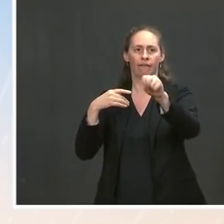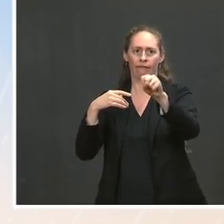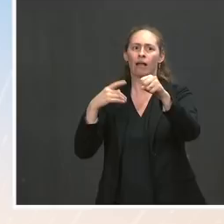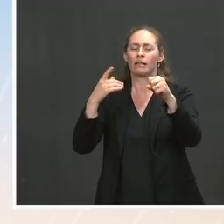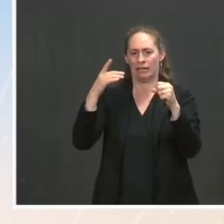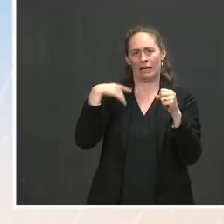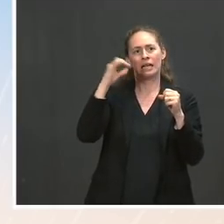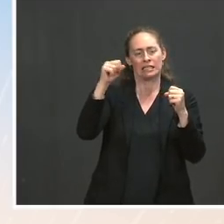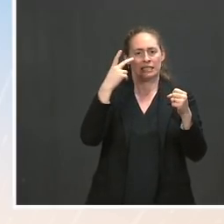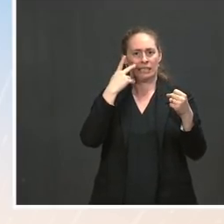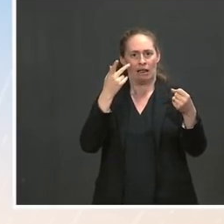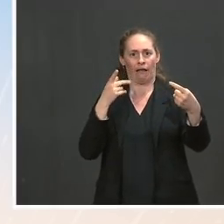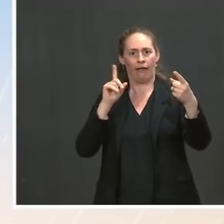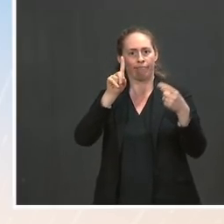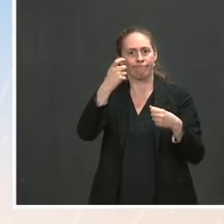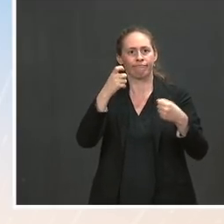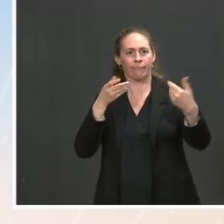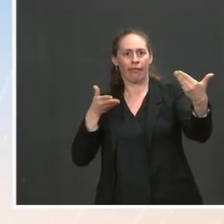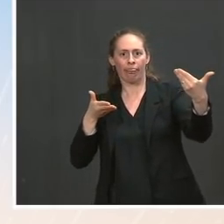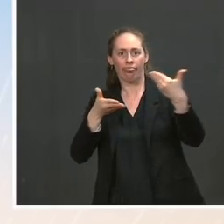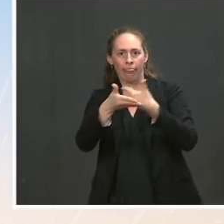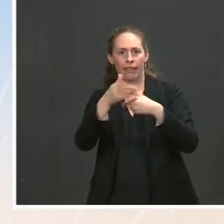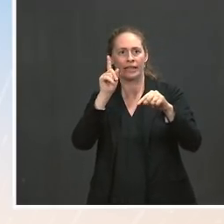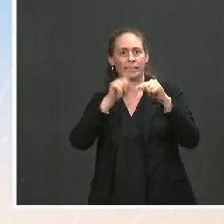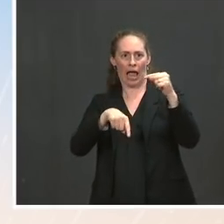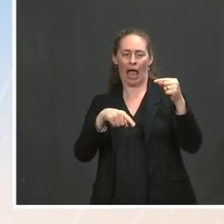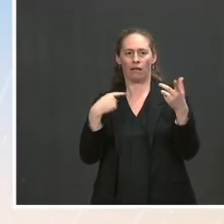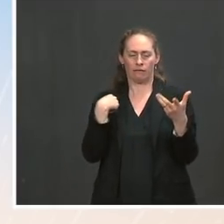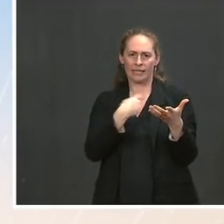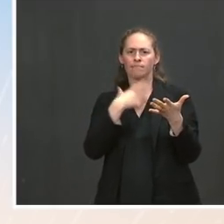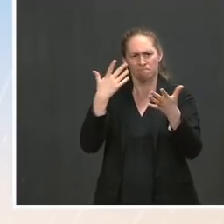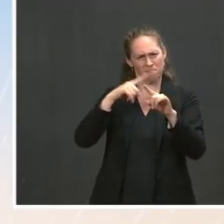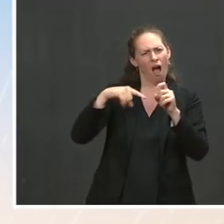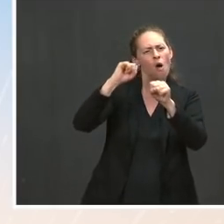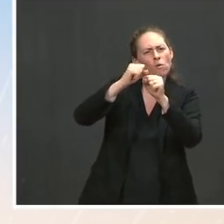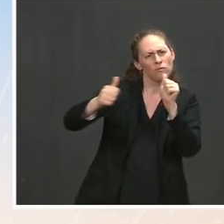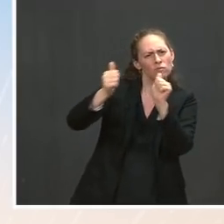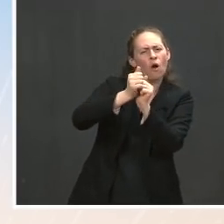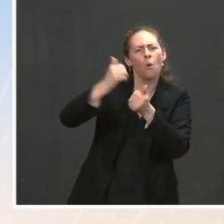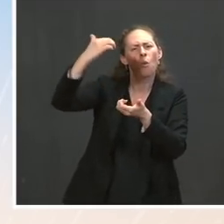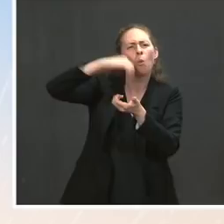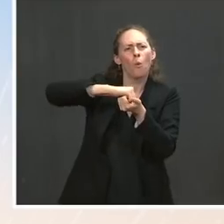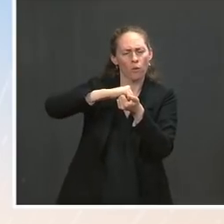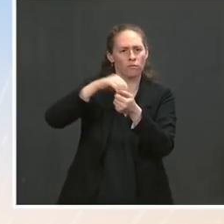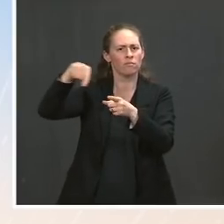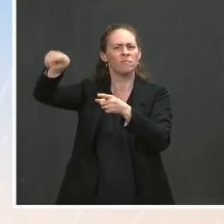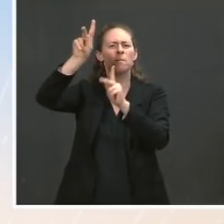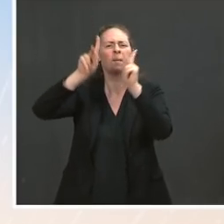and we are in close consultation with the Egyptians about that. We're going to continue to monitor market conditions